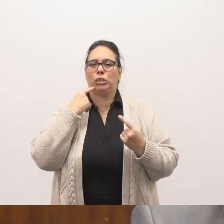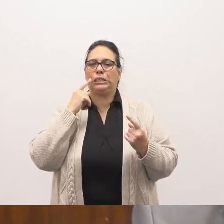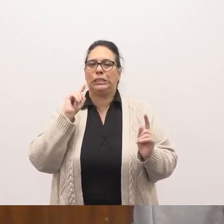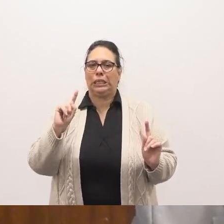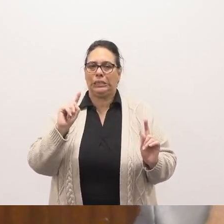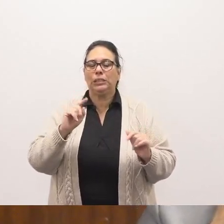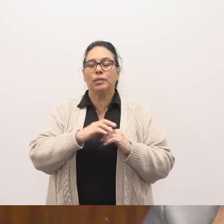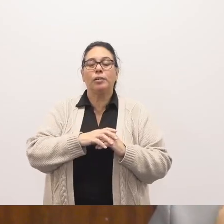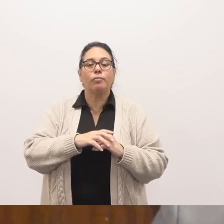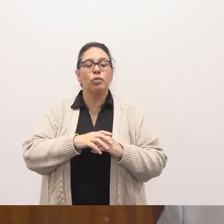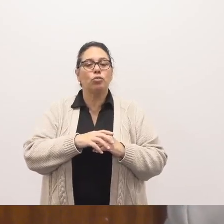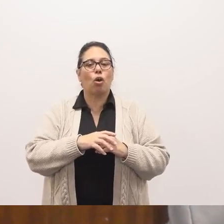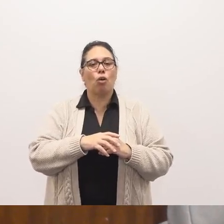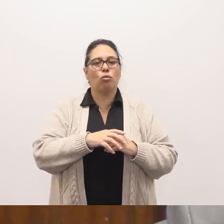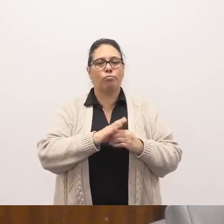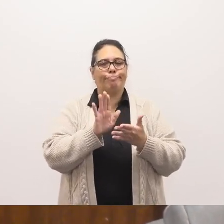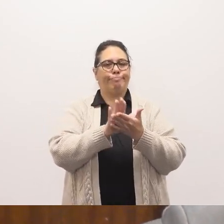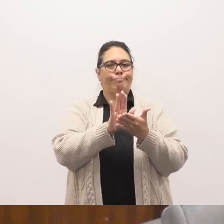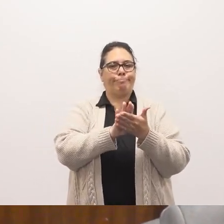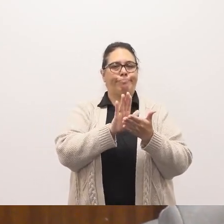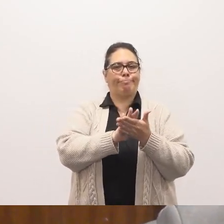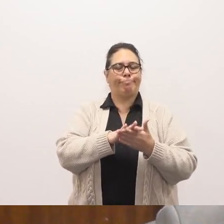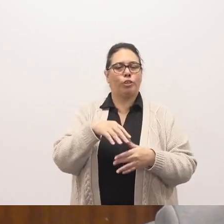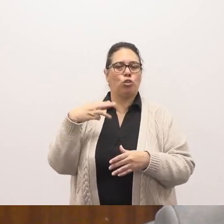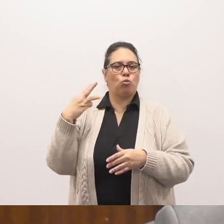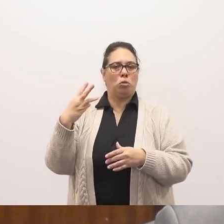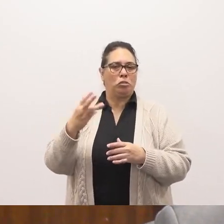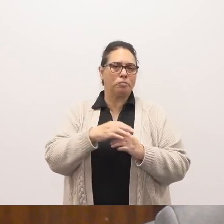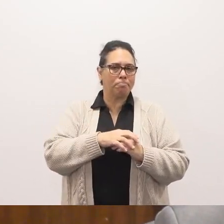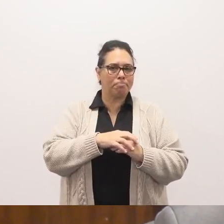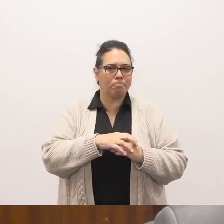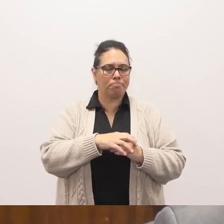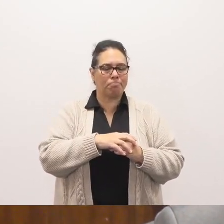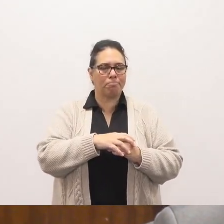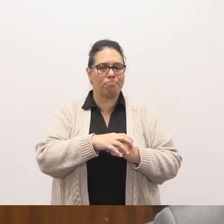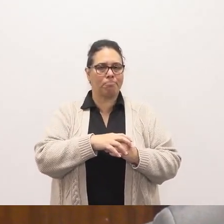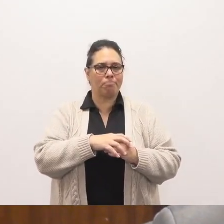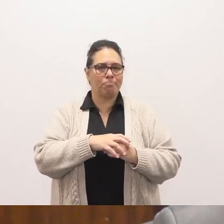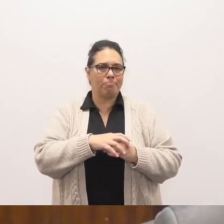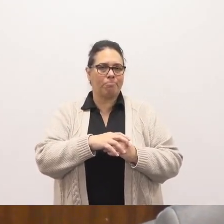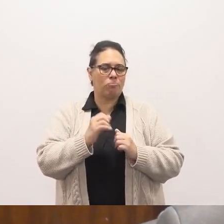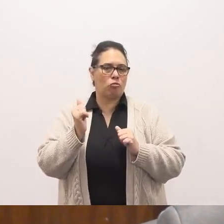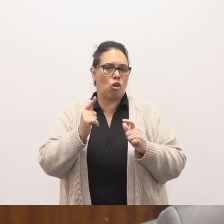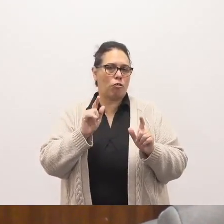And so I just wanna give a big kudos to them just for all of the great work that they're doing over there